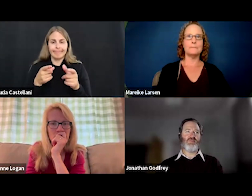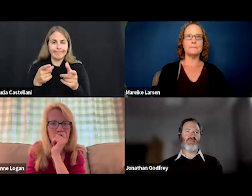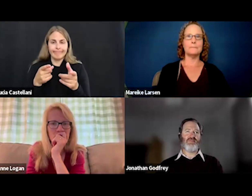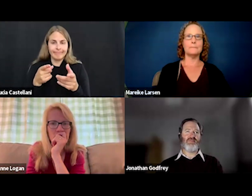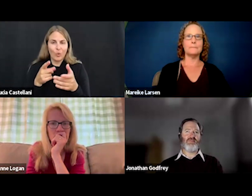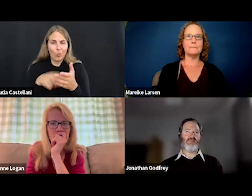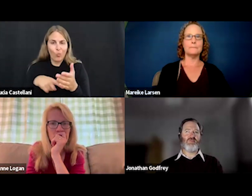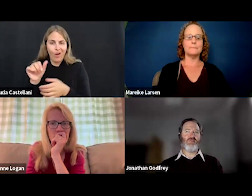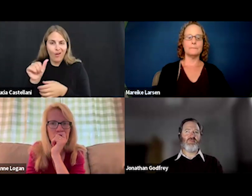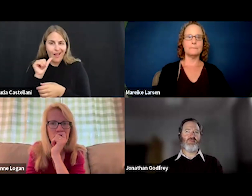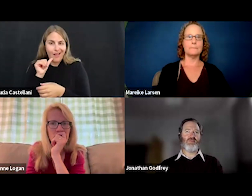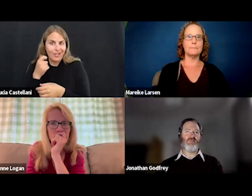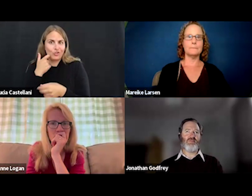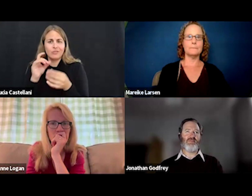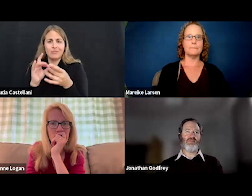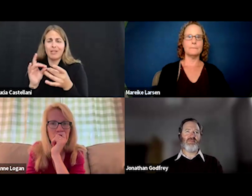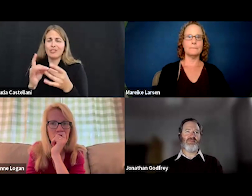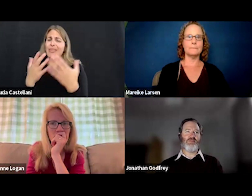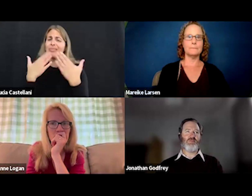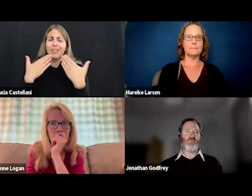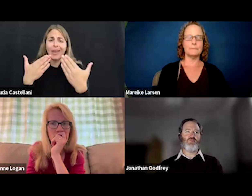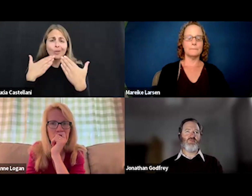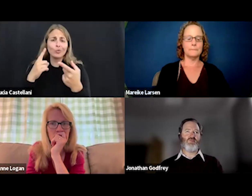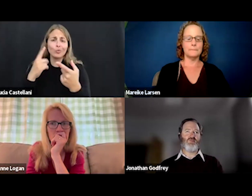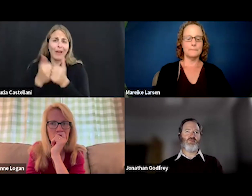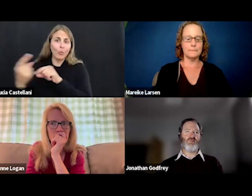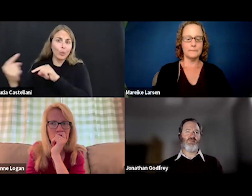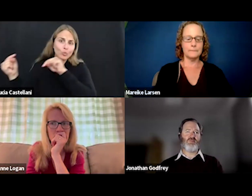And huge thank you to everybody who has been here.